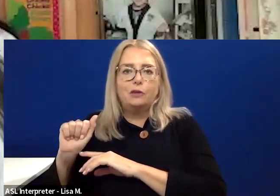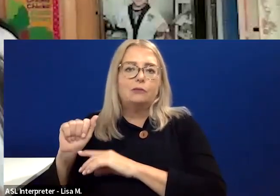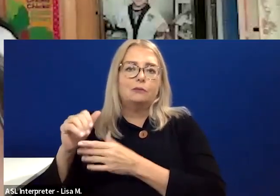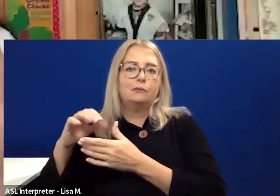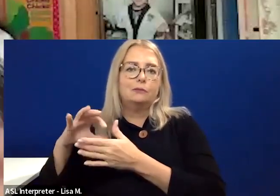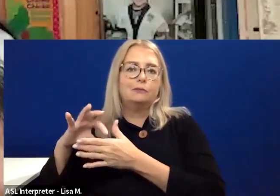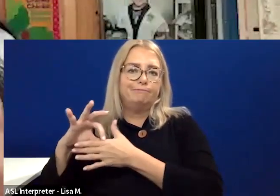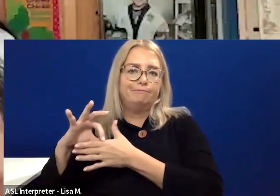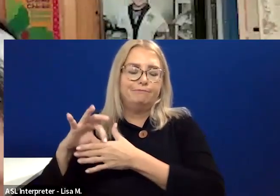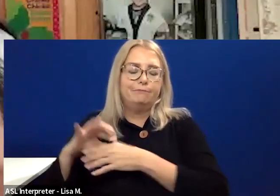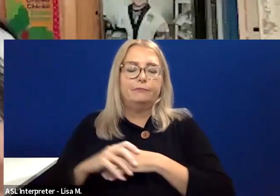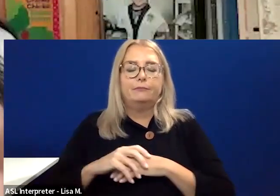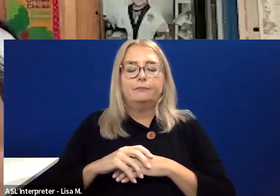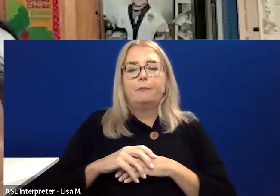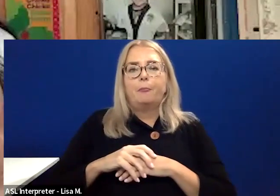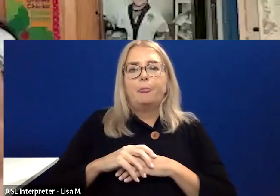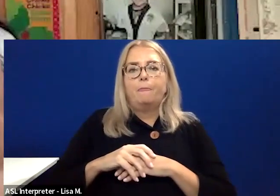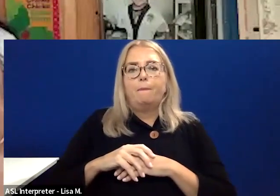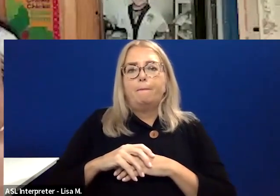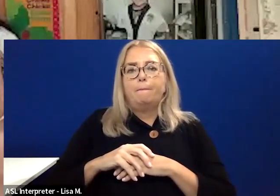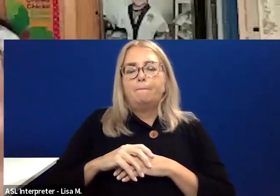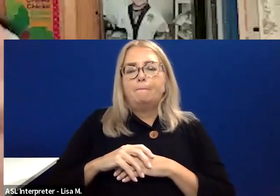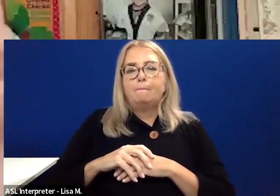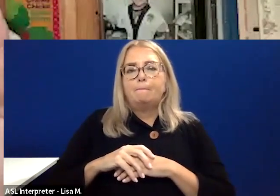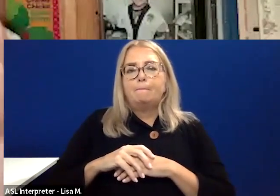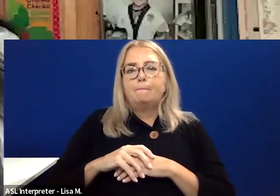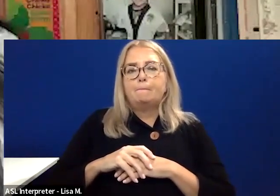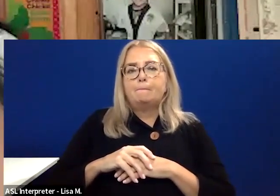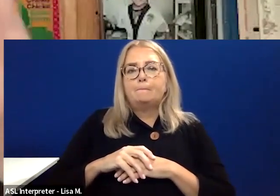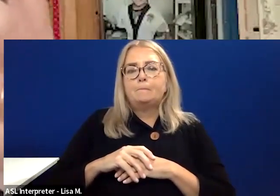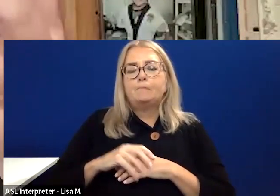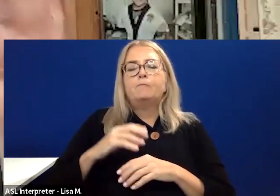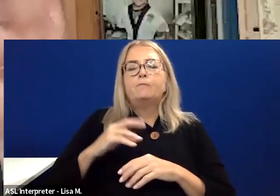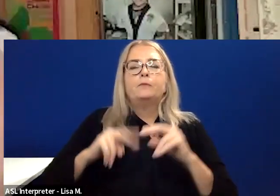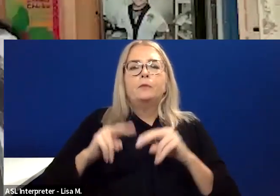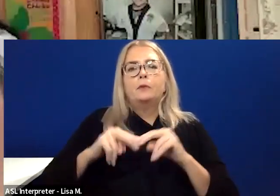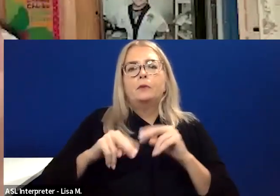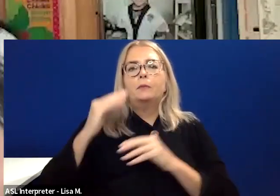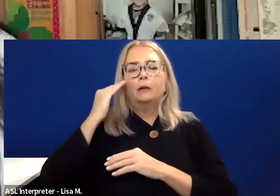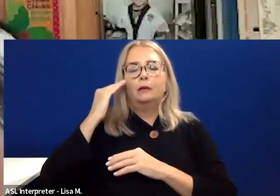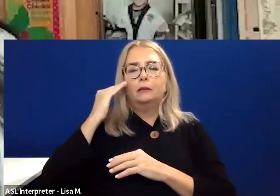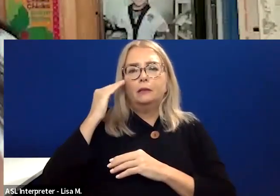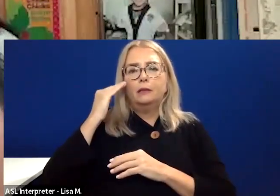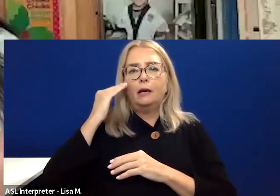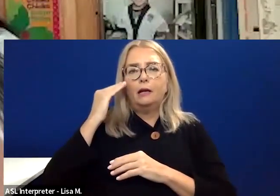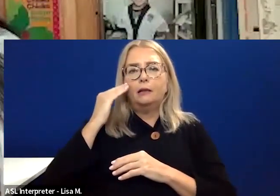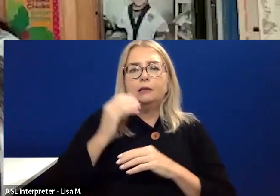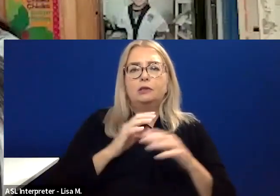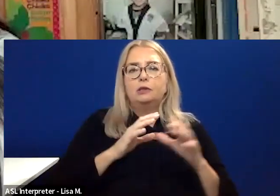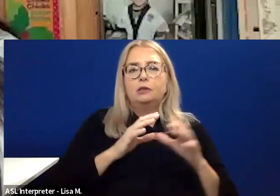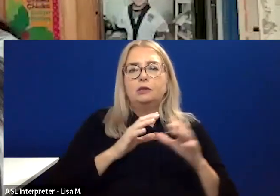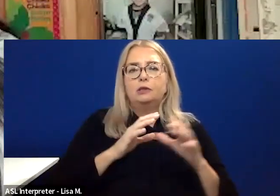to build knowledge um and and that these sets Drive whether whether students are being they're